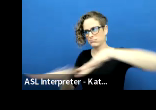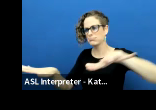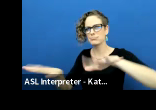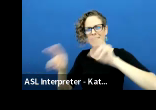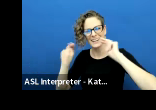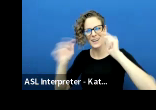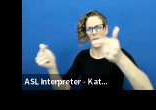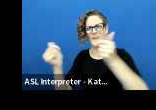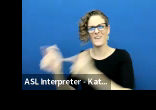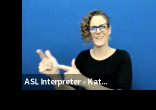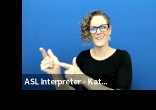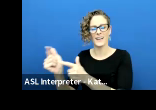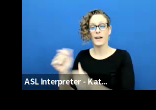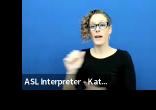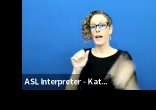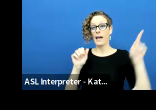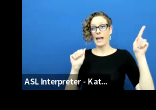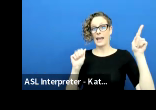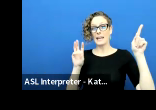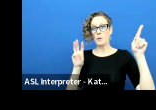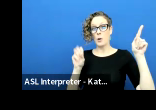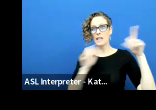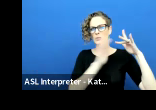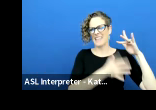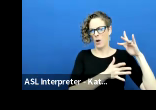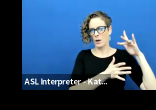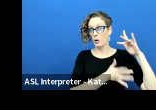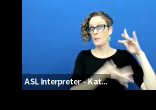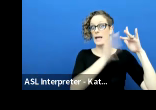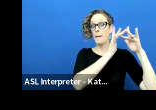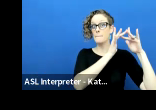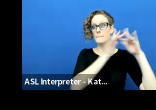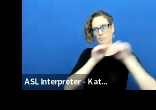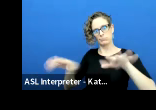AWS came back down suddenly all of these things started working again so we are currently working